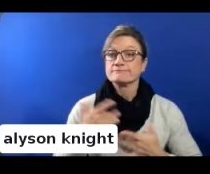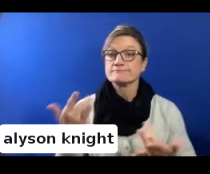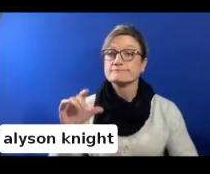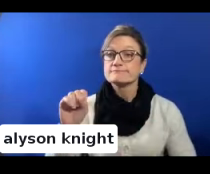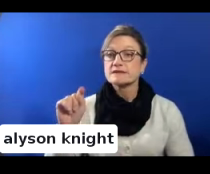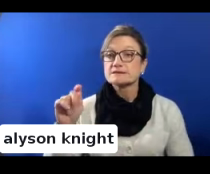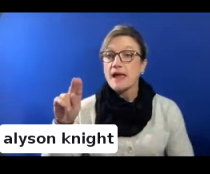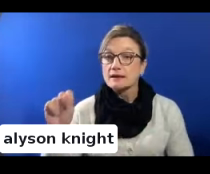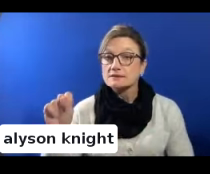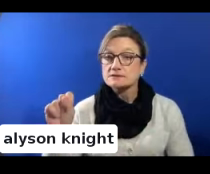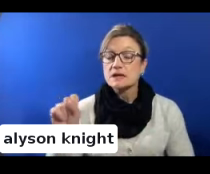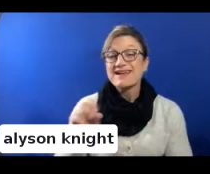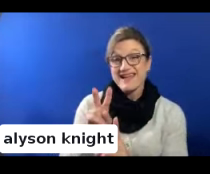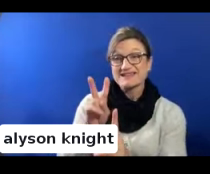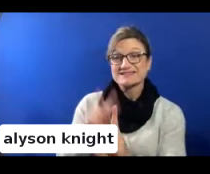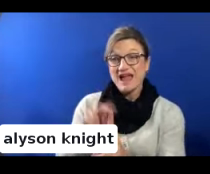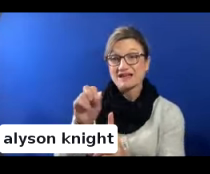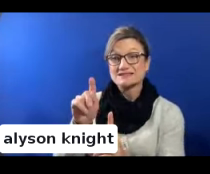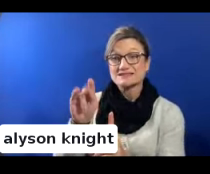Assigned status means nothing has been done.